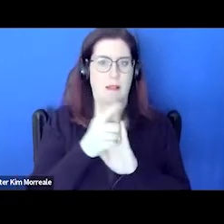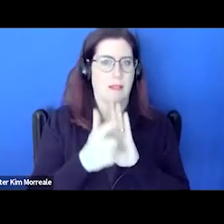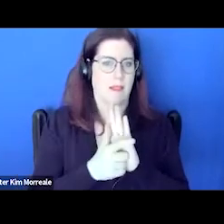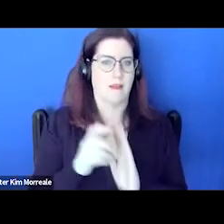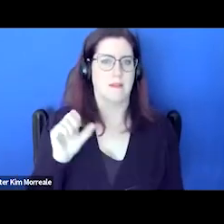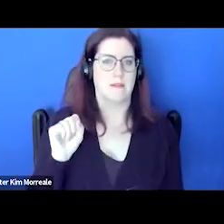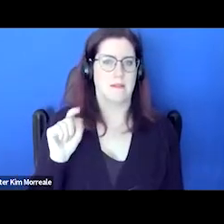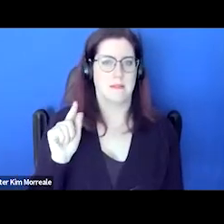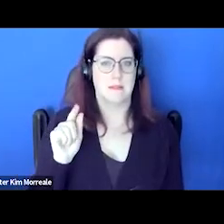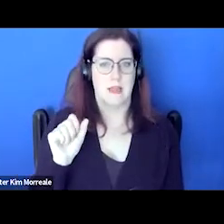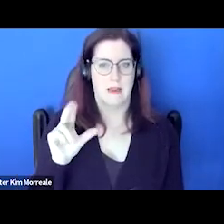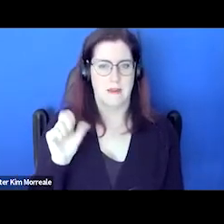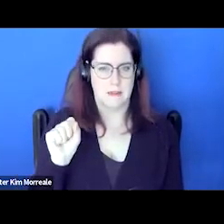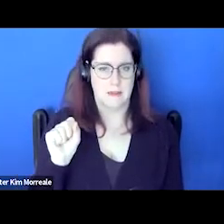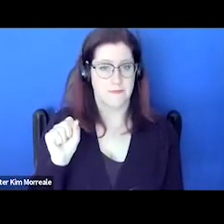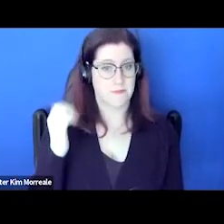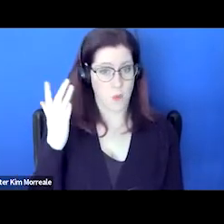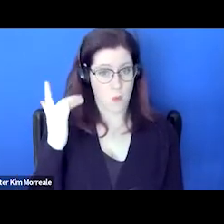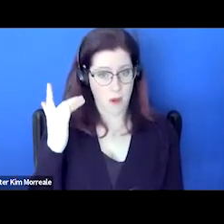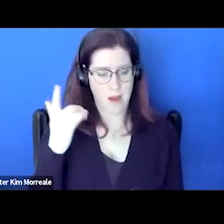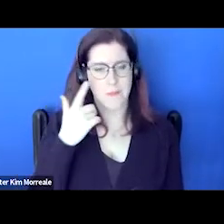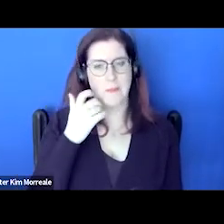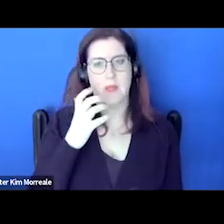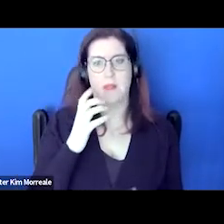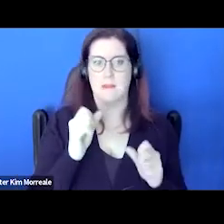because it can open many doors.